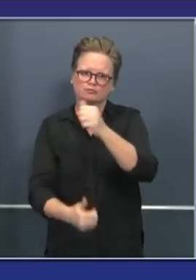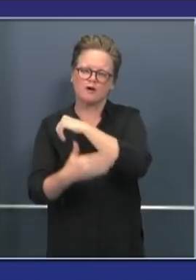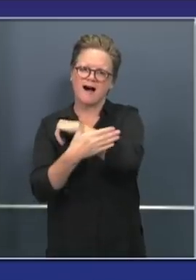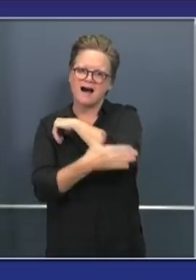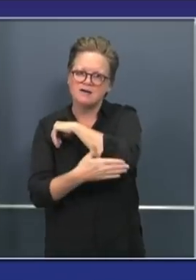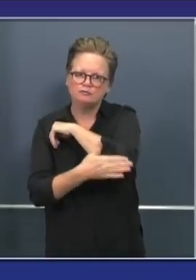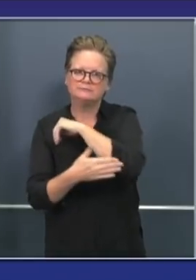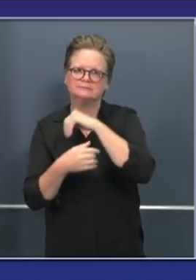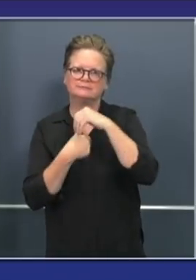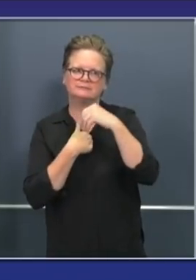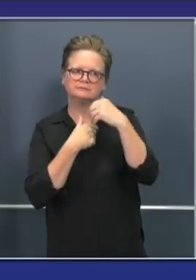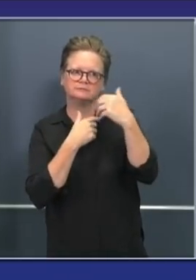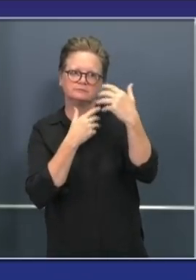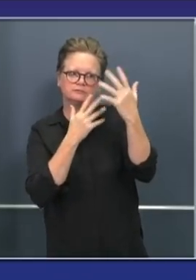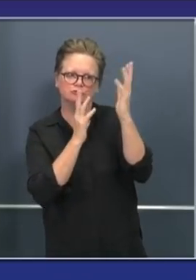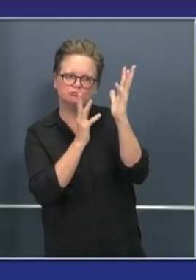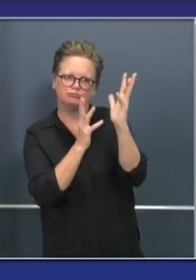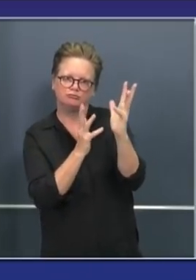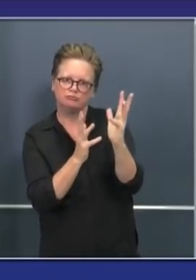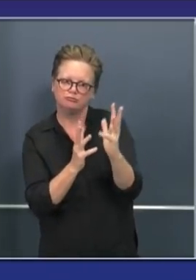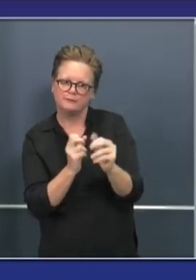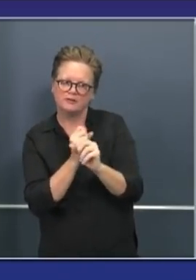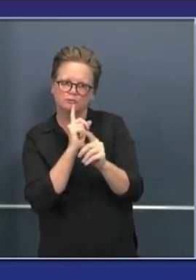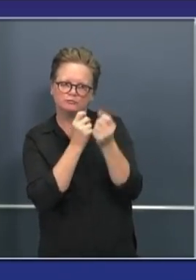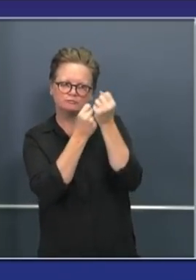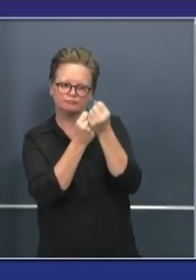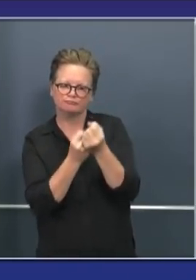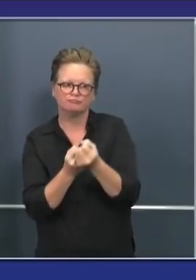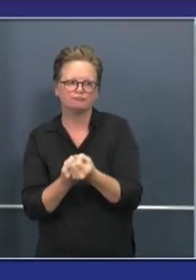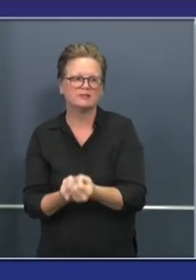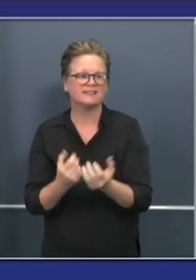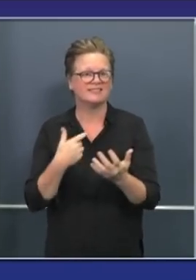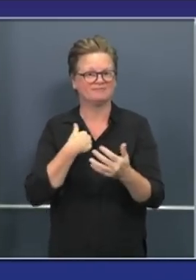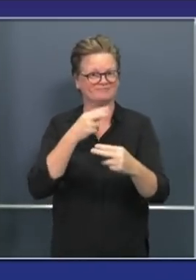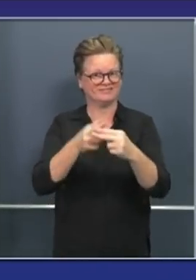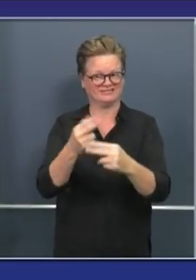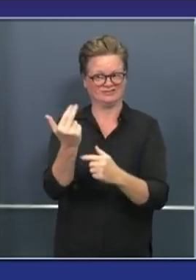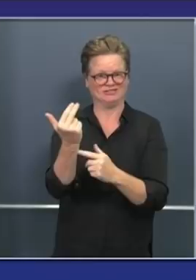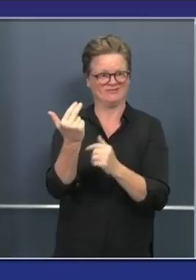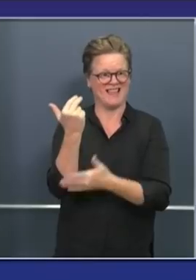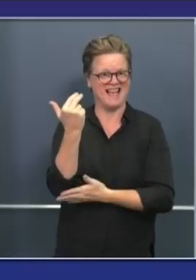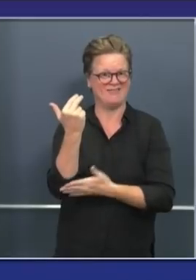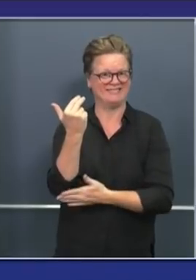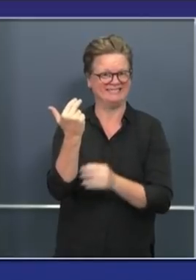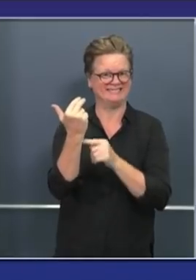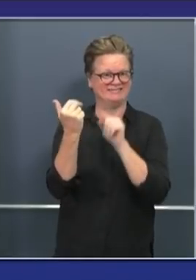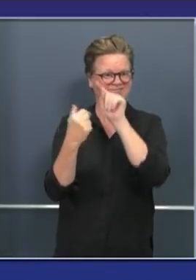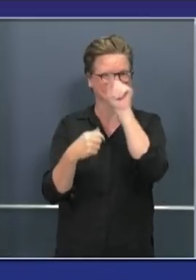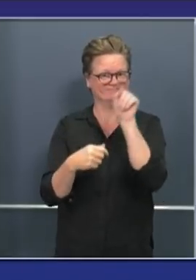UNDER CONTROL AND KEEP CALIFORNIANS SAFE. SO THIS SLIDE IS, AS THE GOVERNOR MENTIONED, THE SLIDE THAT WE LOOK AT EVERY DAY. ON THE PRIOR SLIDE WE MENTIONED